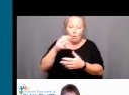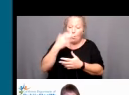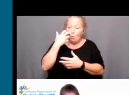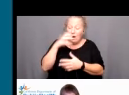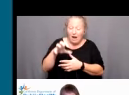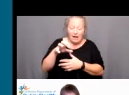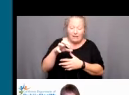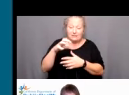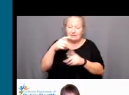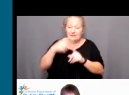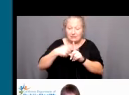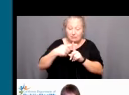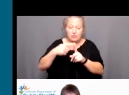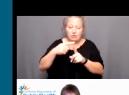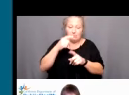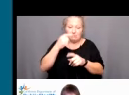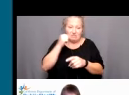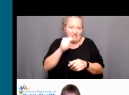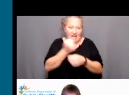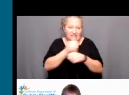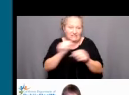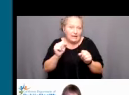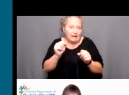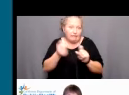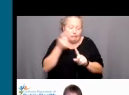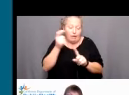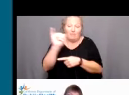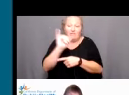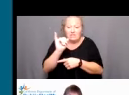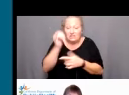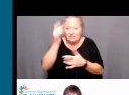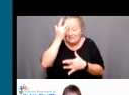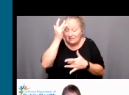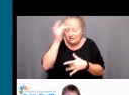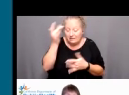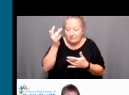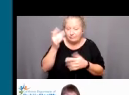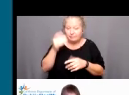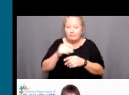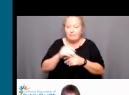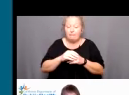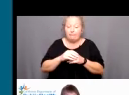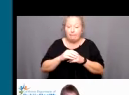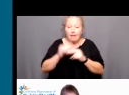fire or heat wave is coming or when working conditions are not safe from infectious disease.